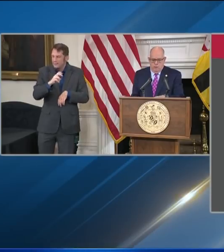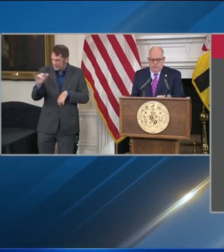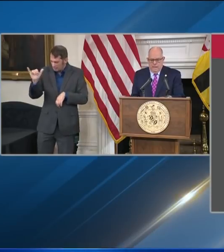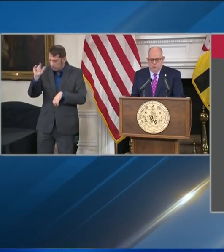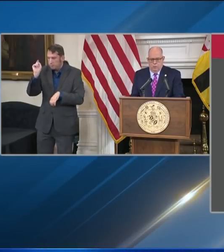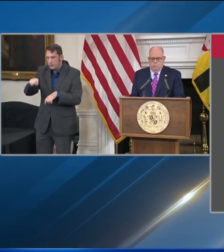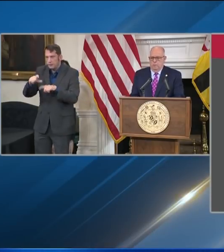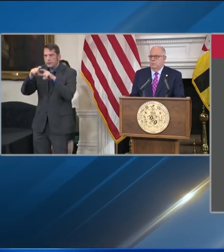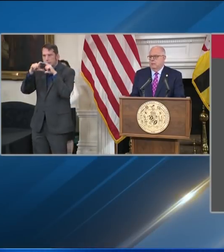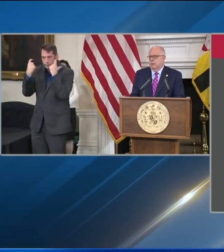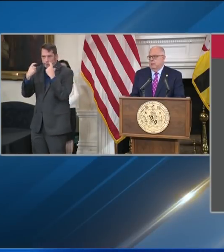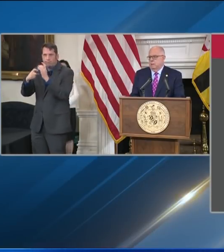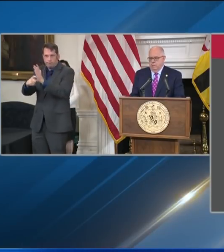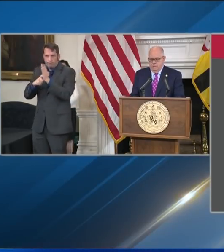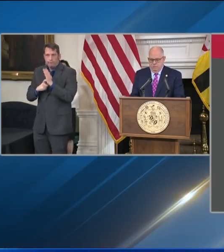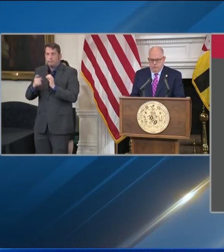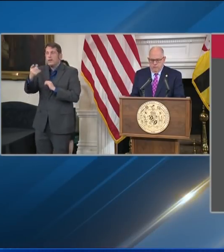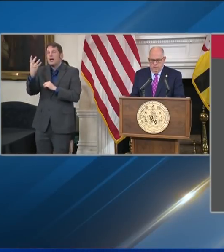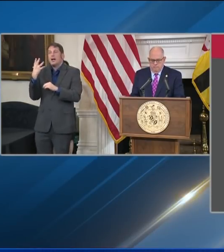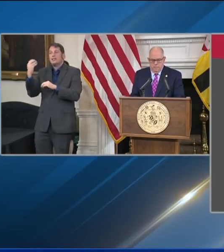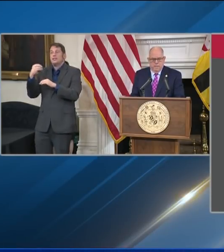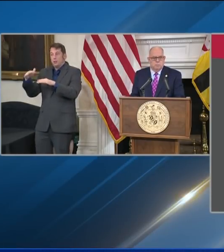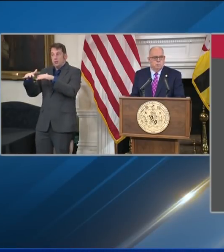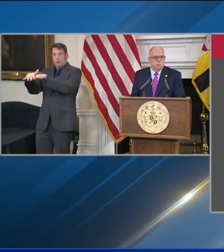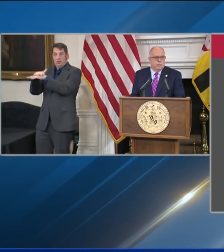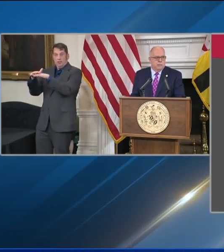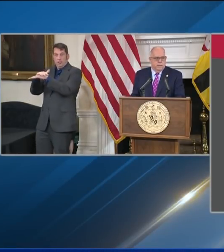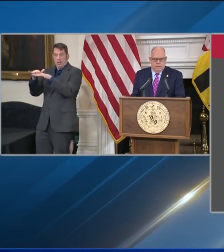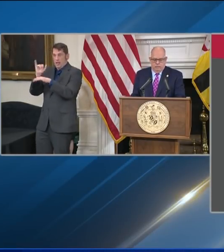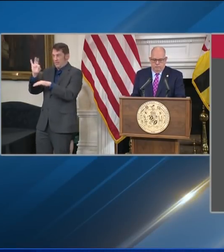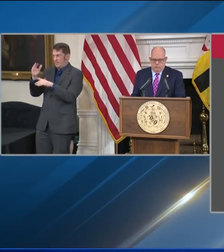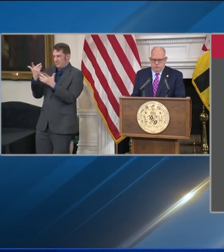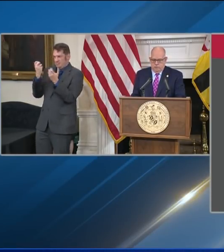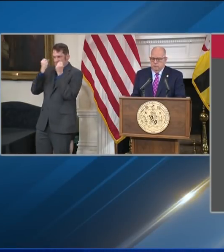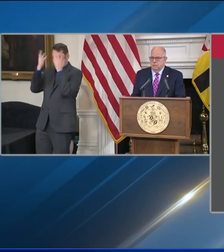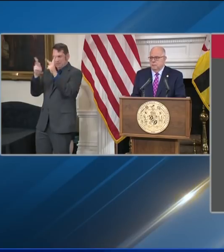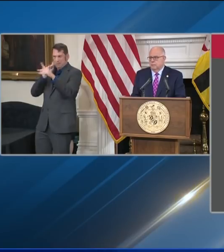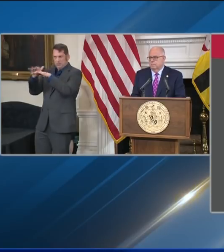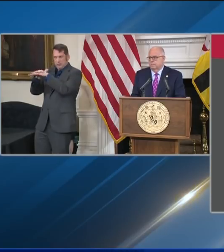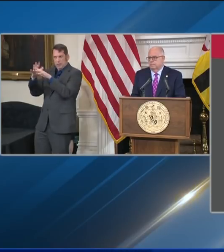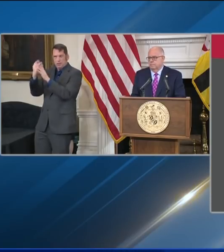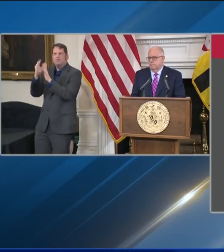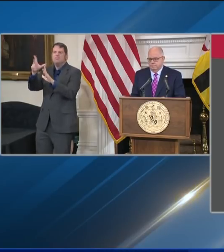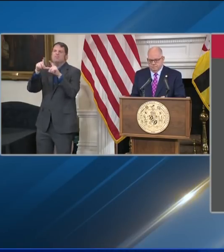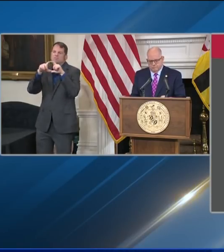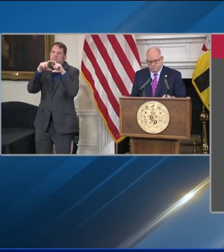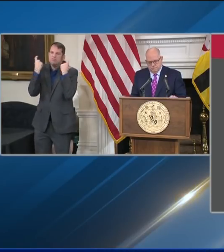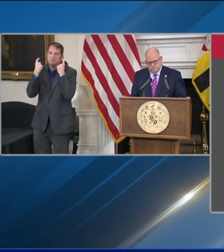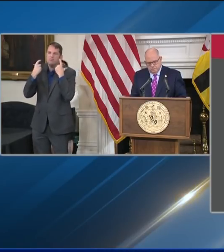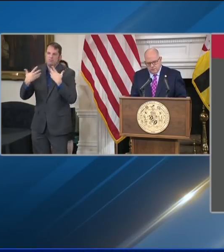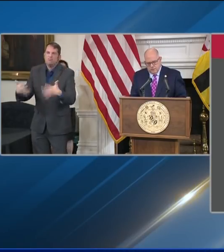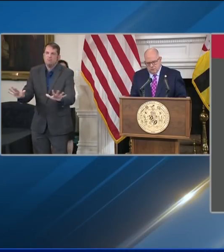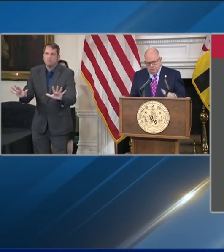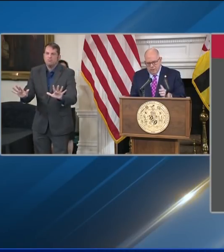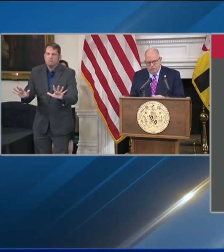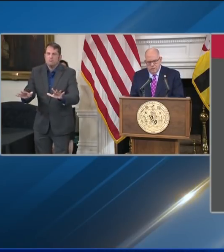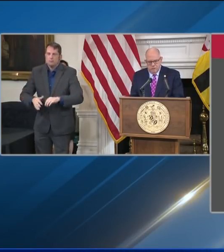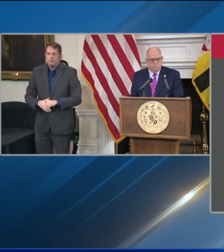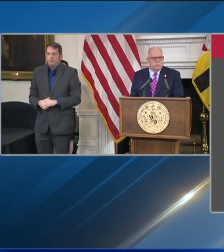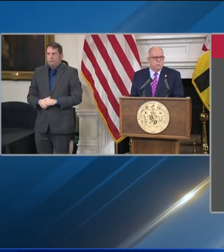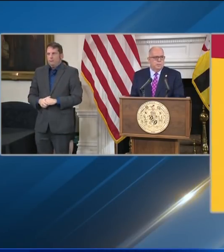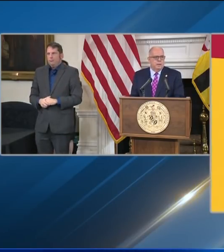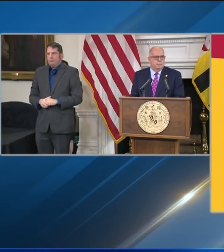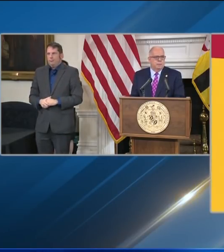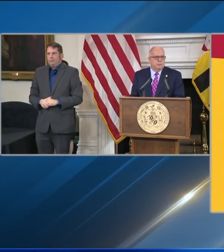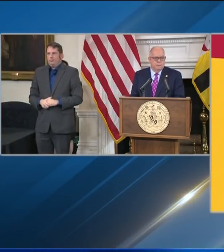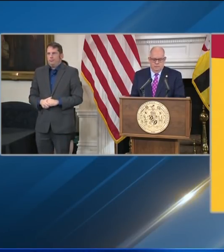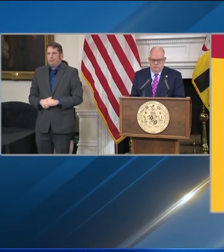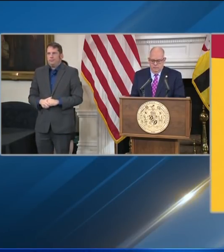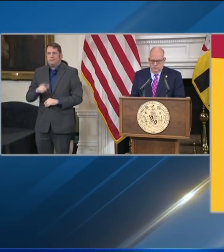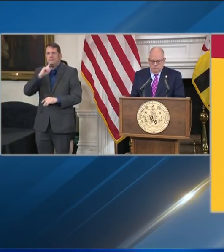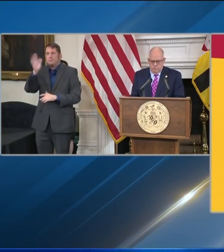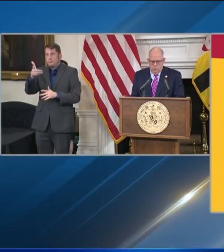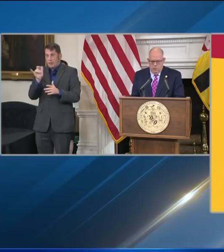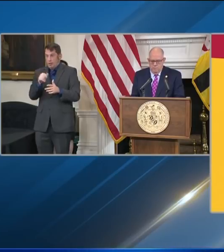PUBLIC TRANSPORTATION, IN ADDITION MASS ARE REQUIRED AT ALL OUTDOOR PUBLIC AREAS WHENEVER IT IS NOT POSSIBLE TO MAINTAIN PHYSICAL DISTANCING.